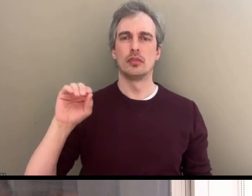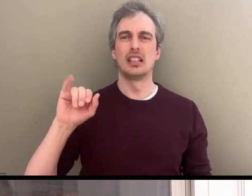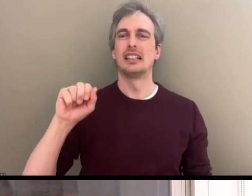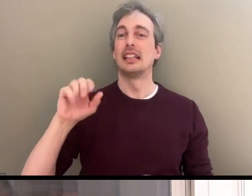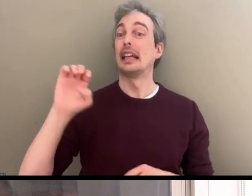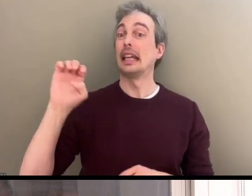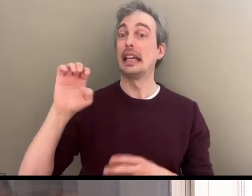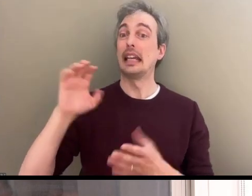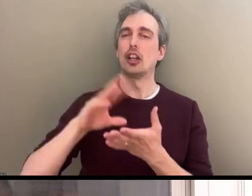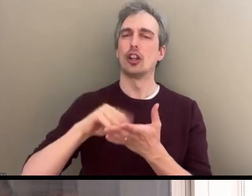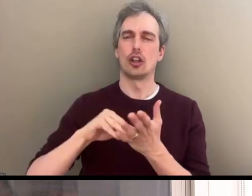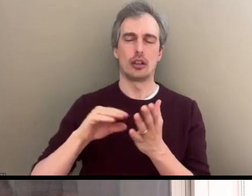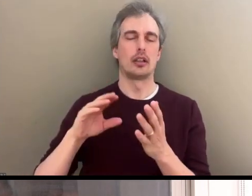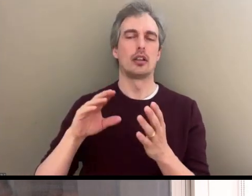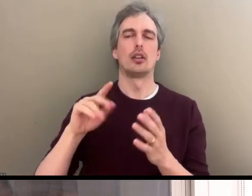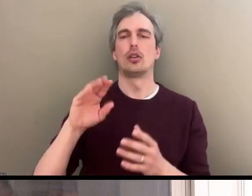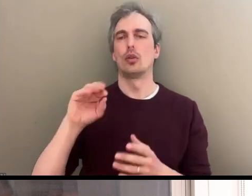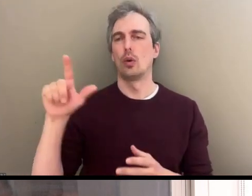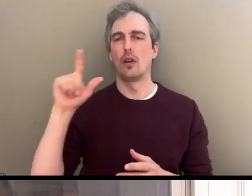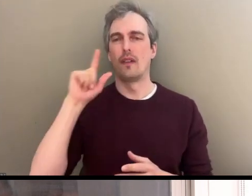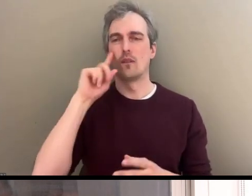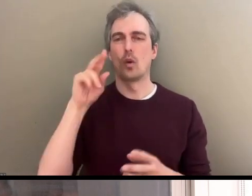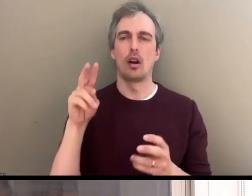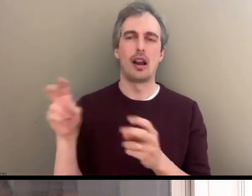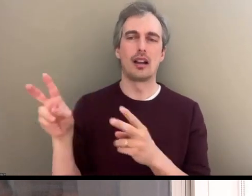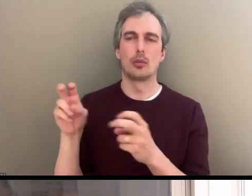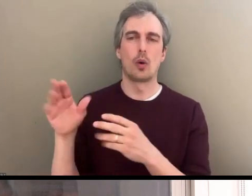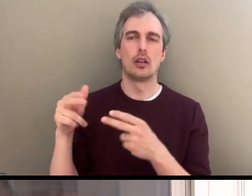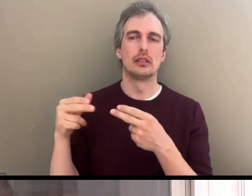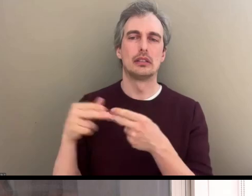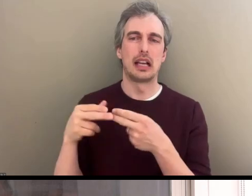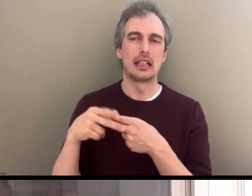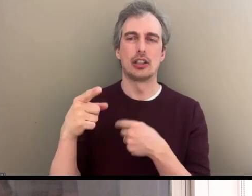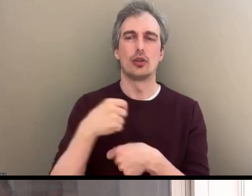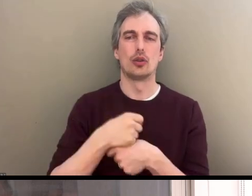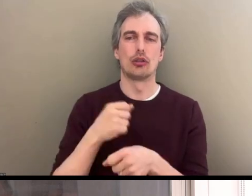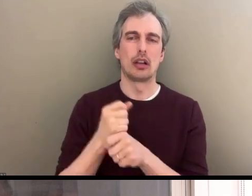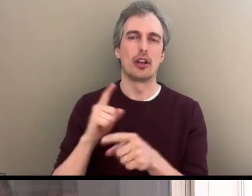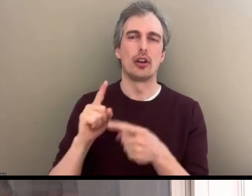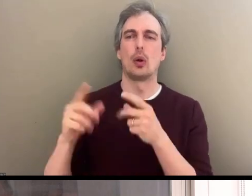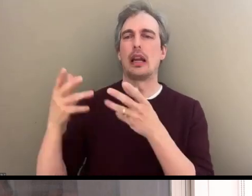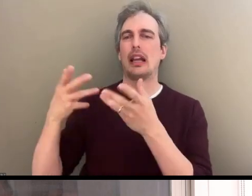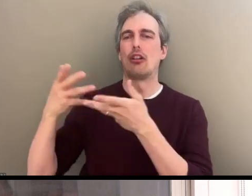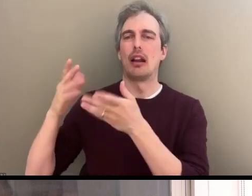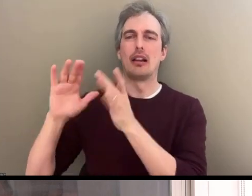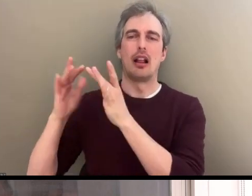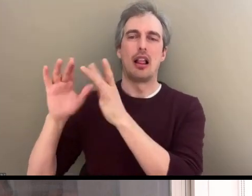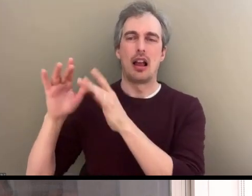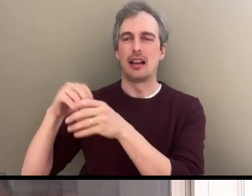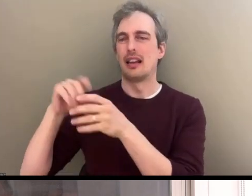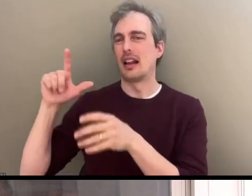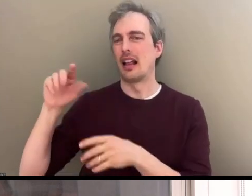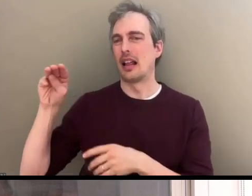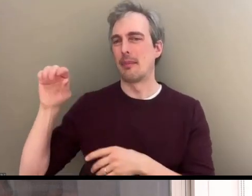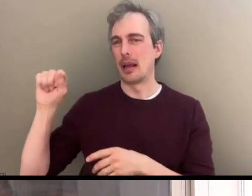It exports slides you create to be interacted with online in an LMS. So qualifier for the earlier Adobe Captivate.